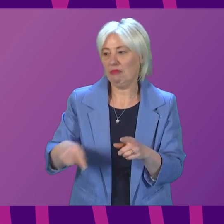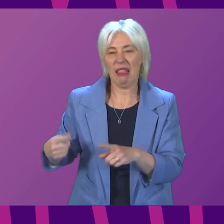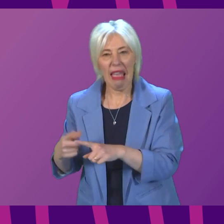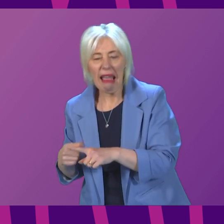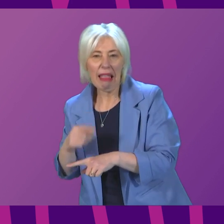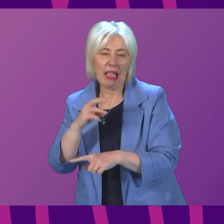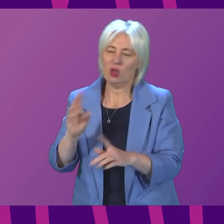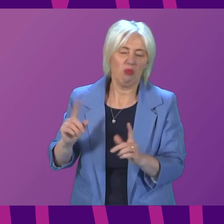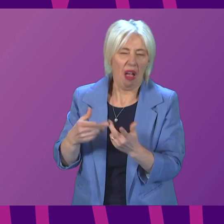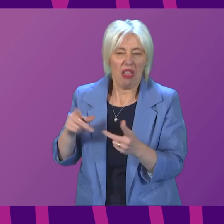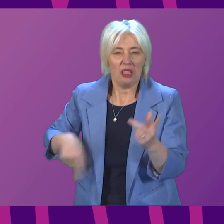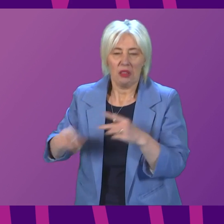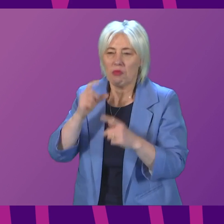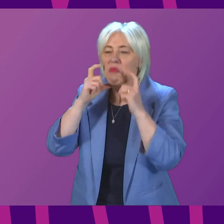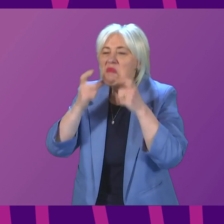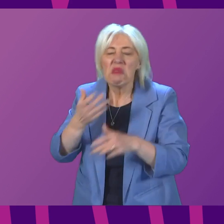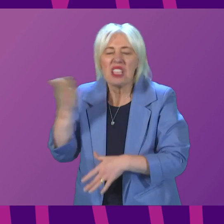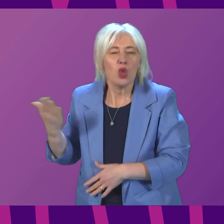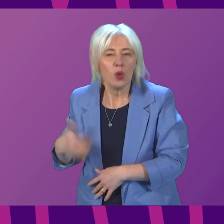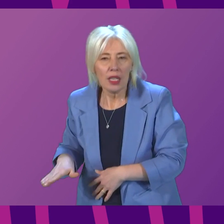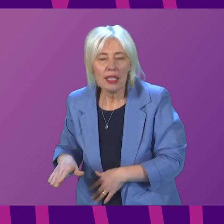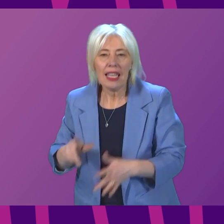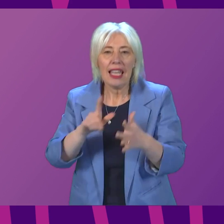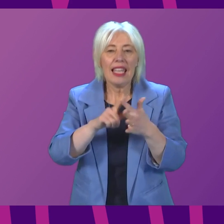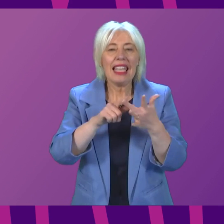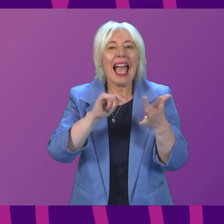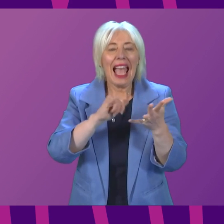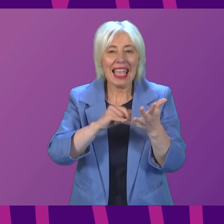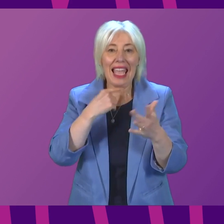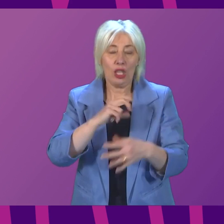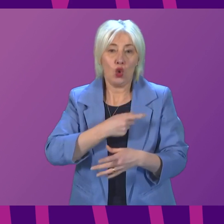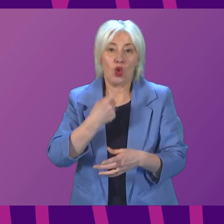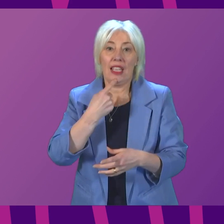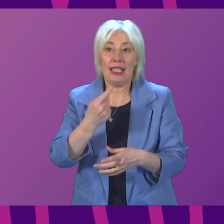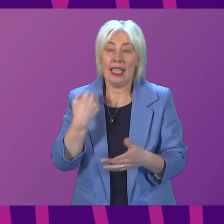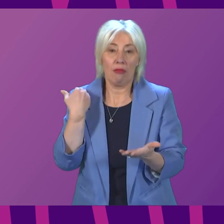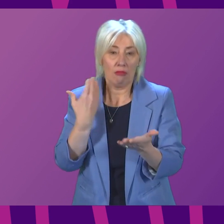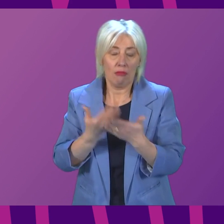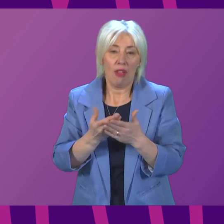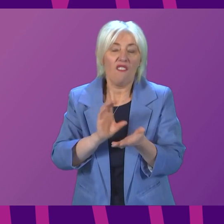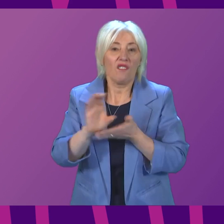This week, the Educational Institute of Scotland union described the extra funding for ventilation as “long overdue”.